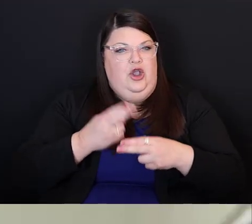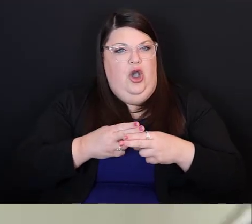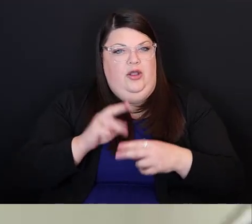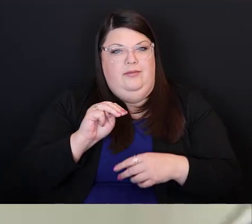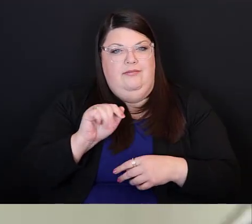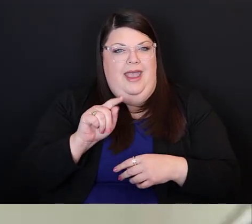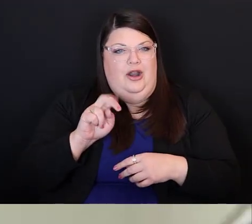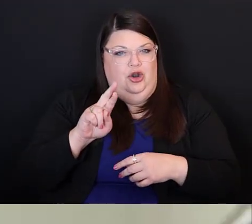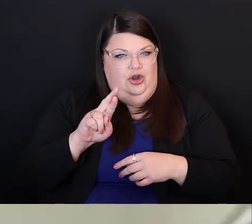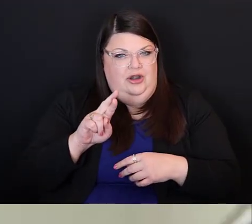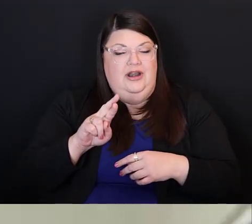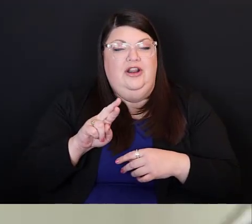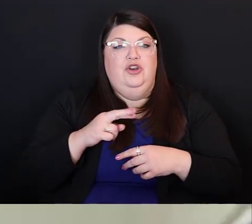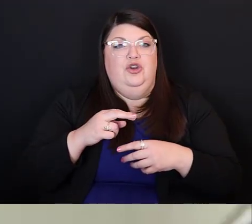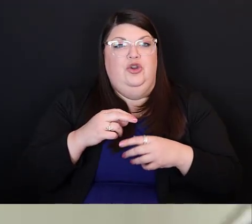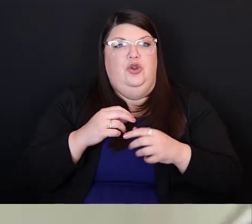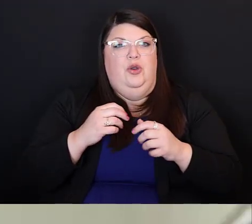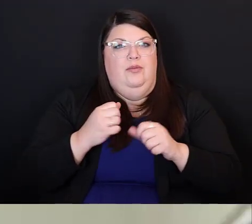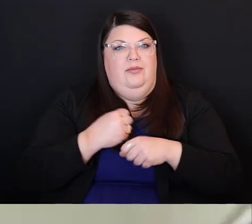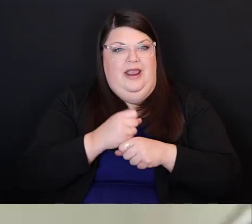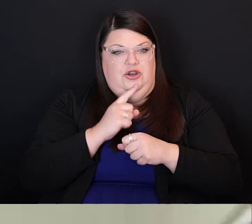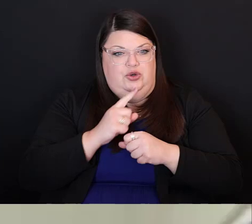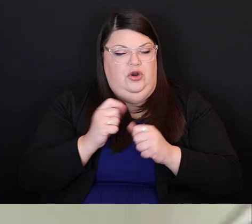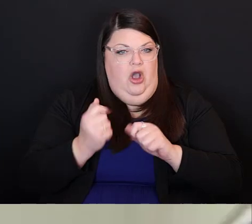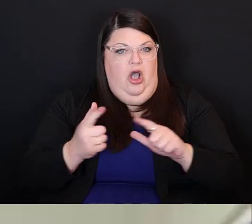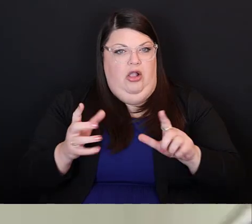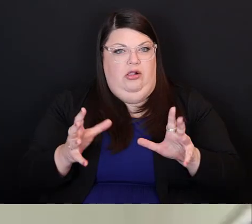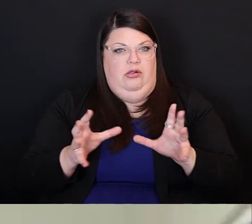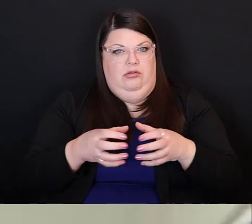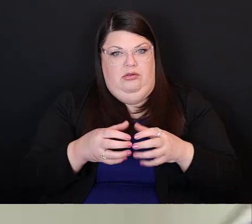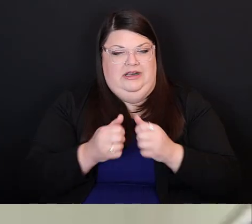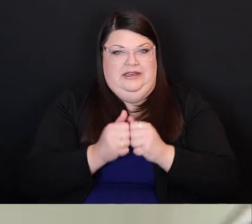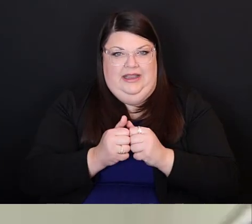So more and more companies are using Matter and including their smart home